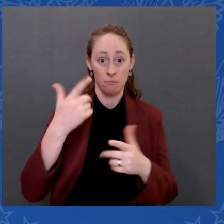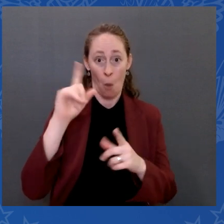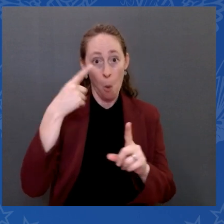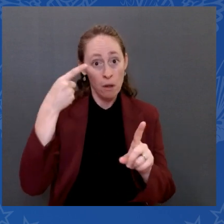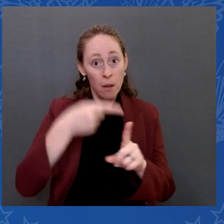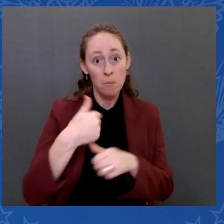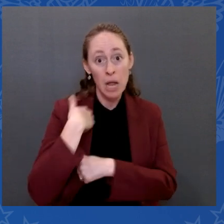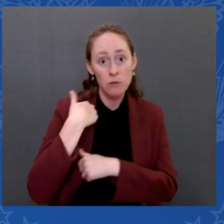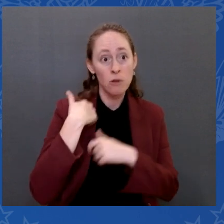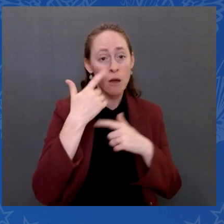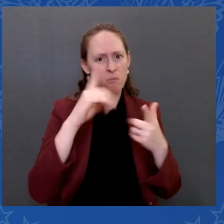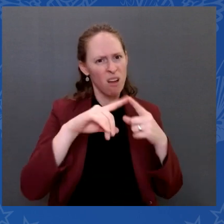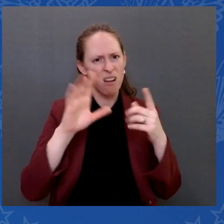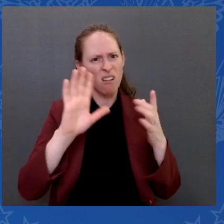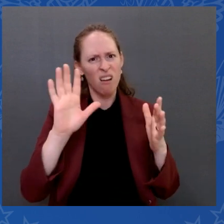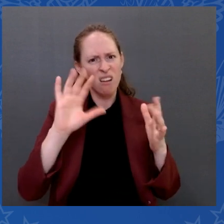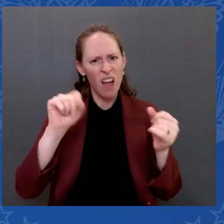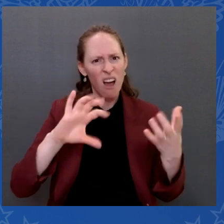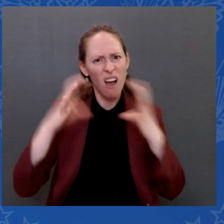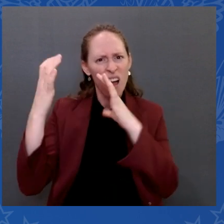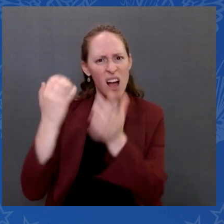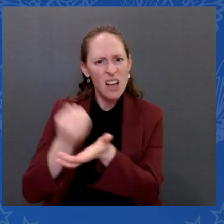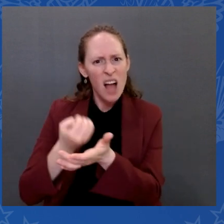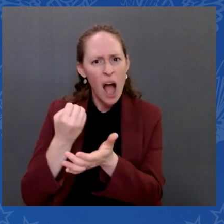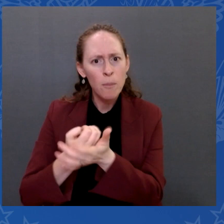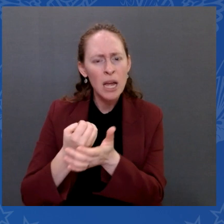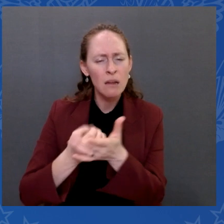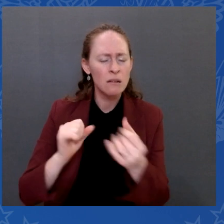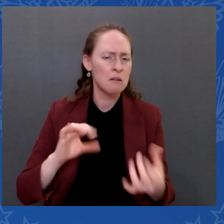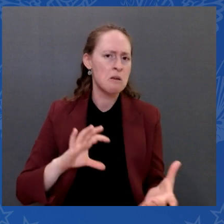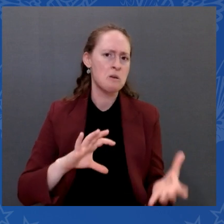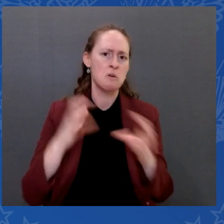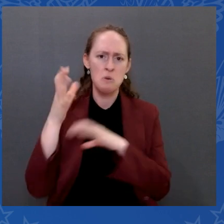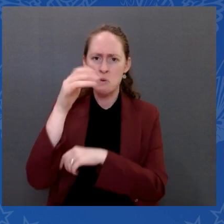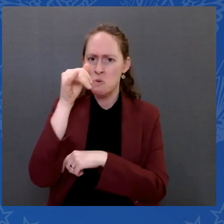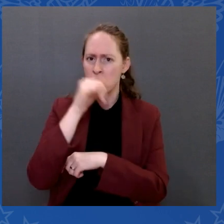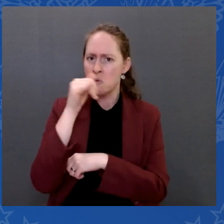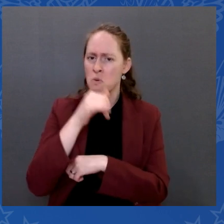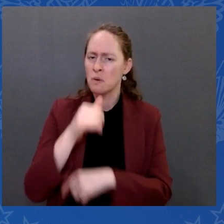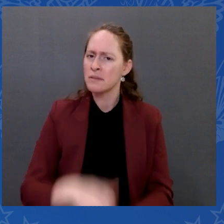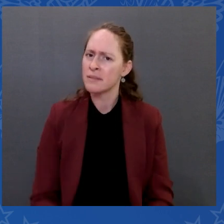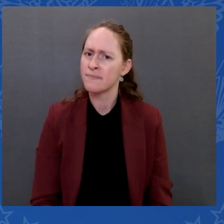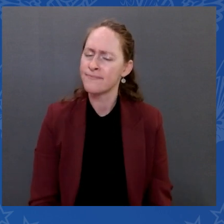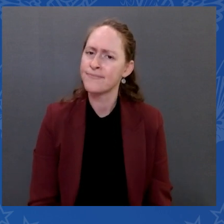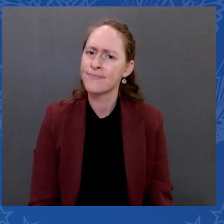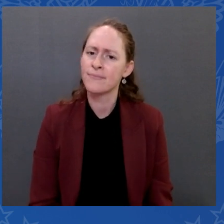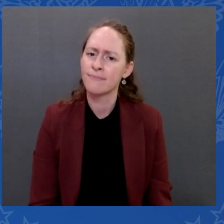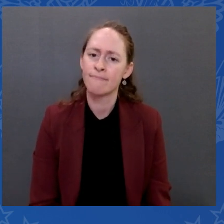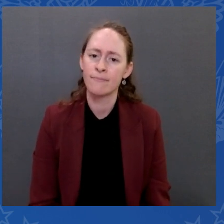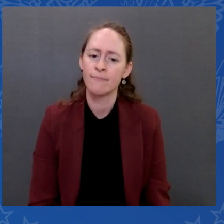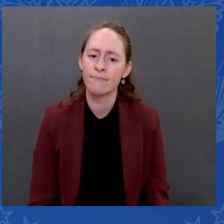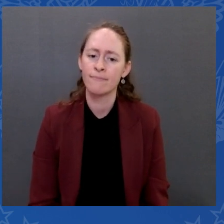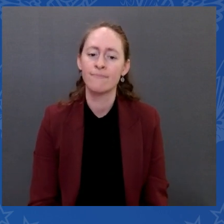The President: Jim, thank you very much. And again, you should be proud of the folks you have down in your factory. I was really impressed with them. They seemed to really --